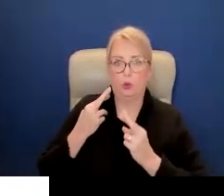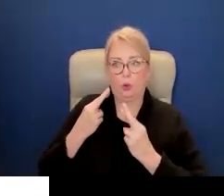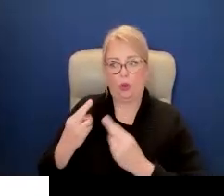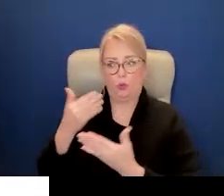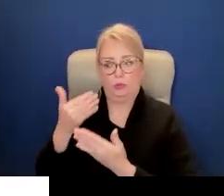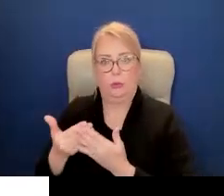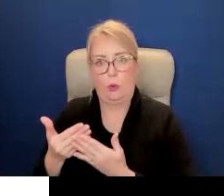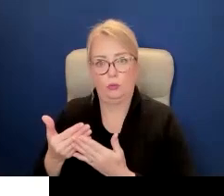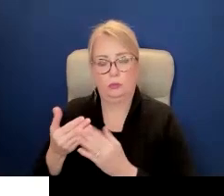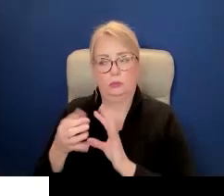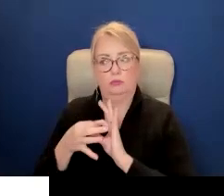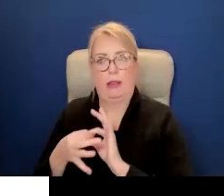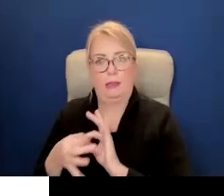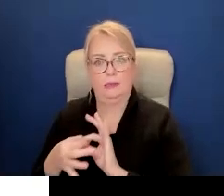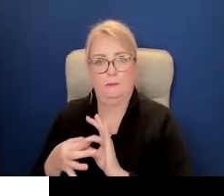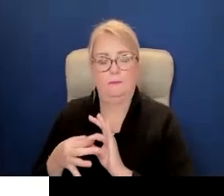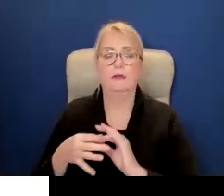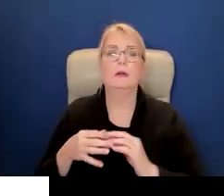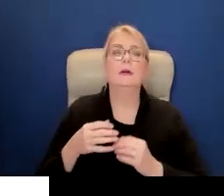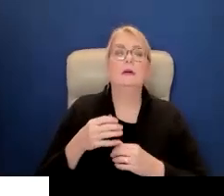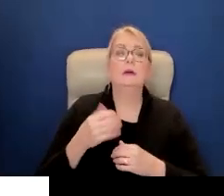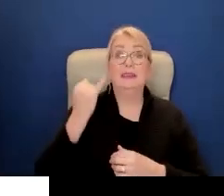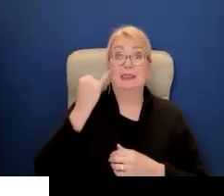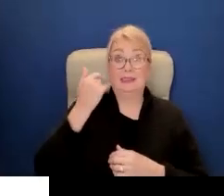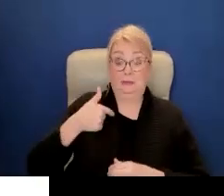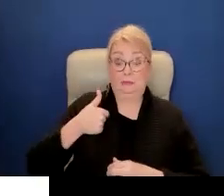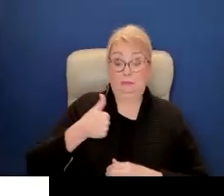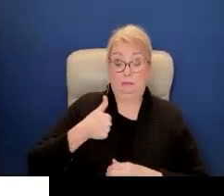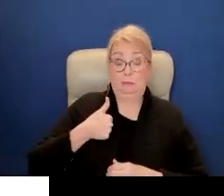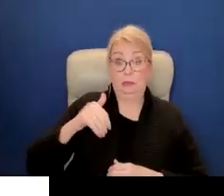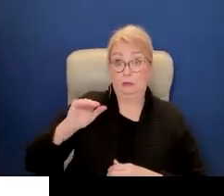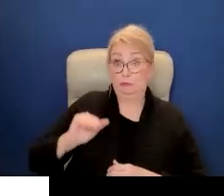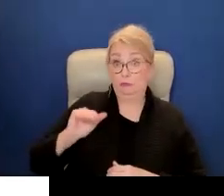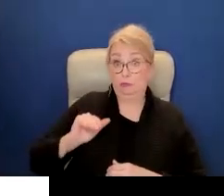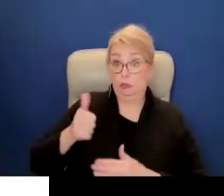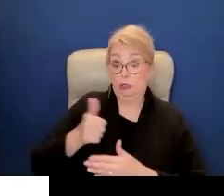If I am the child, meaning under 21 and not married of a U.S.